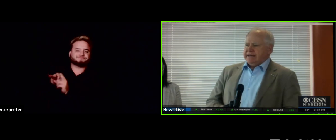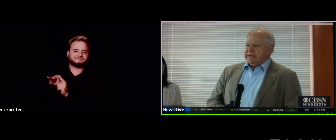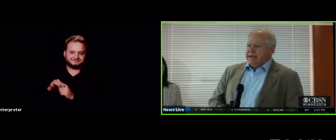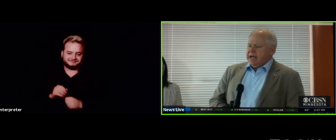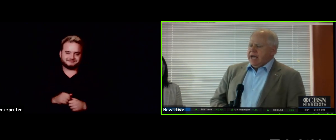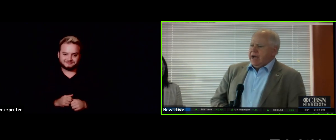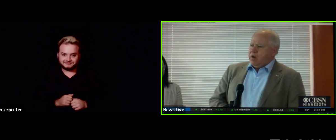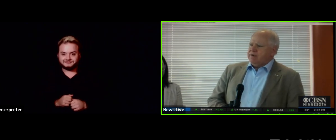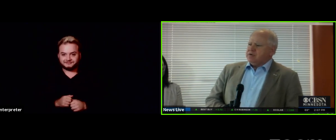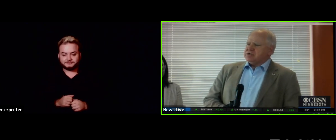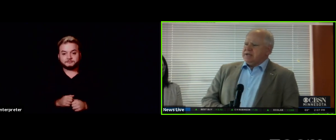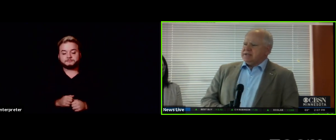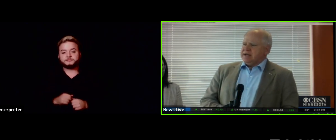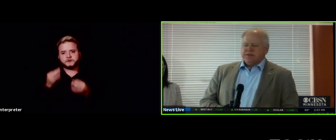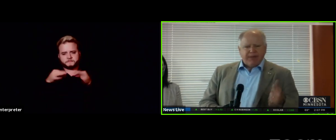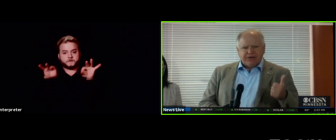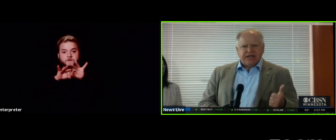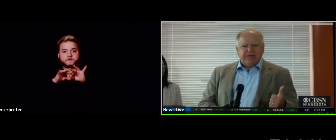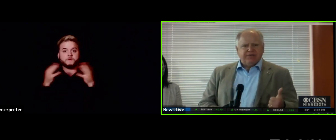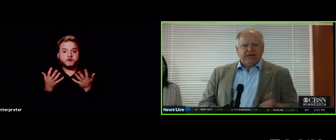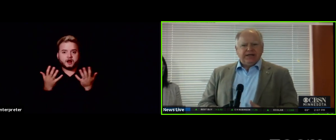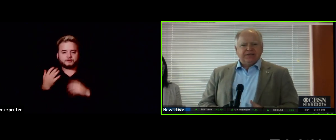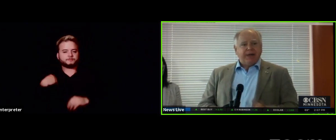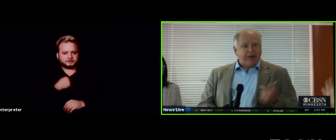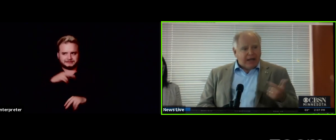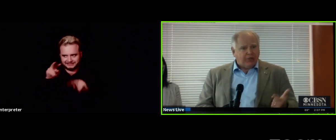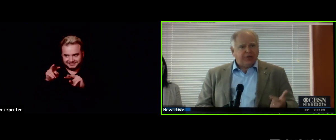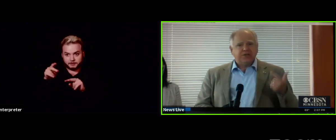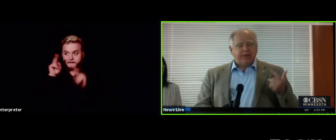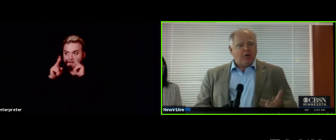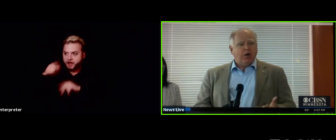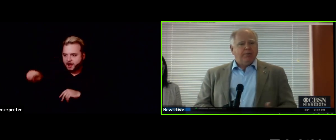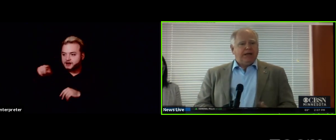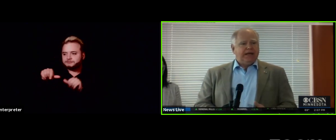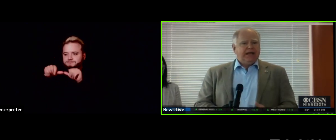and one of those things that is about safety, it's about health, and it's about well-being